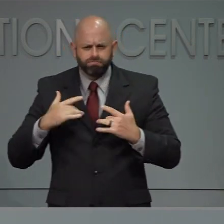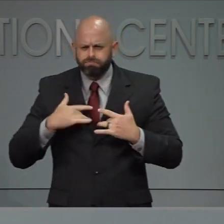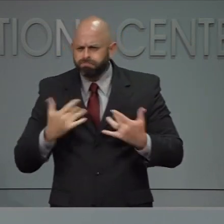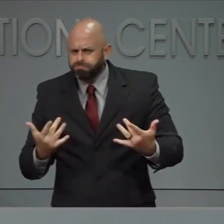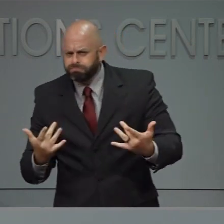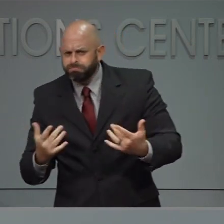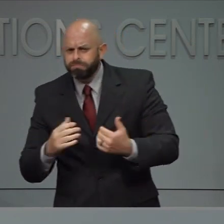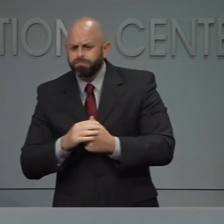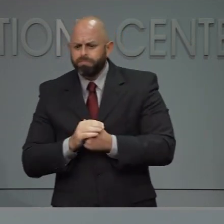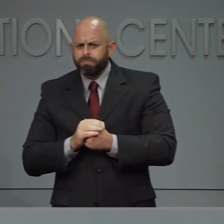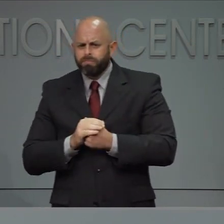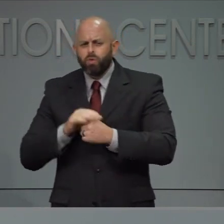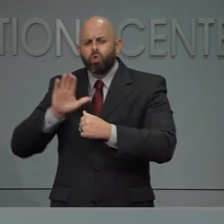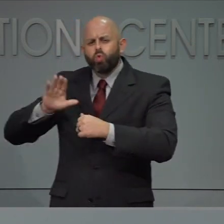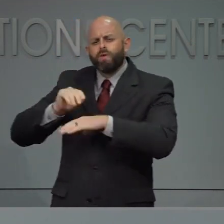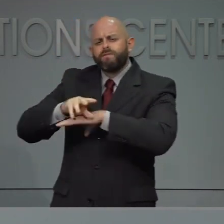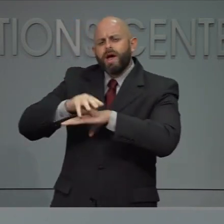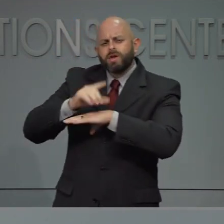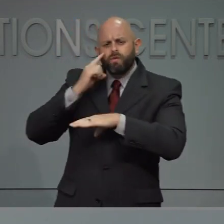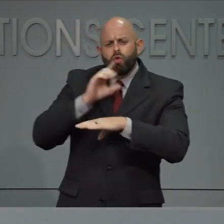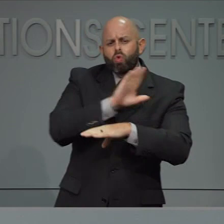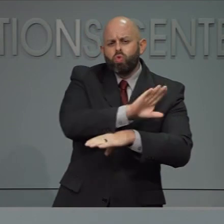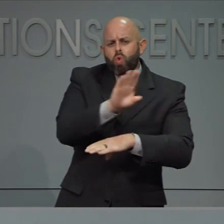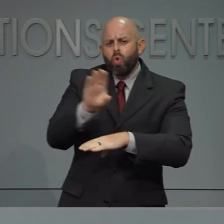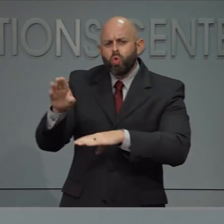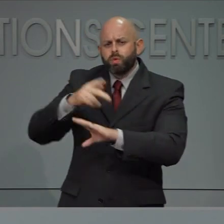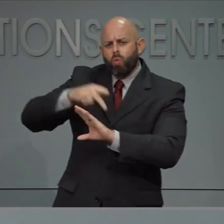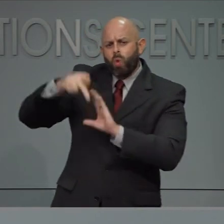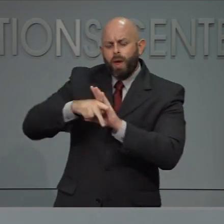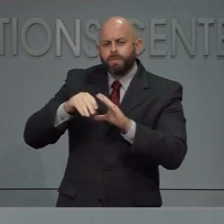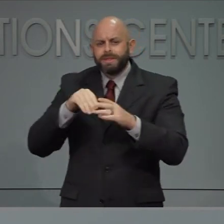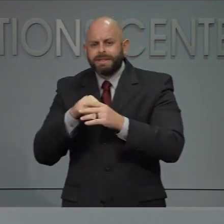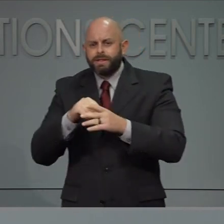THOSE PROGRAMS TO DO CONSIDERING THAT WAS SAYING